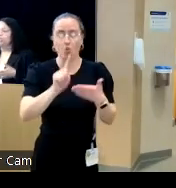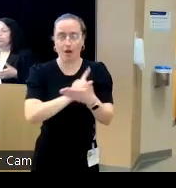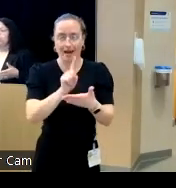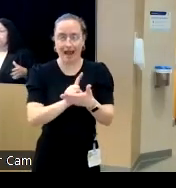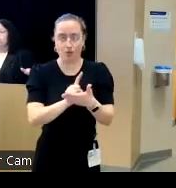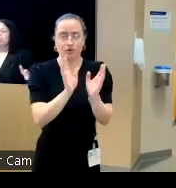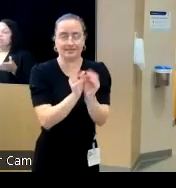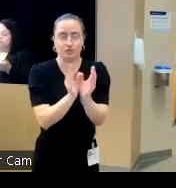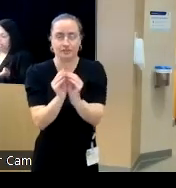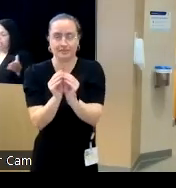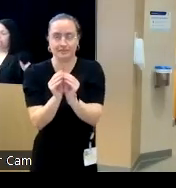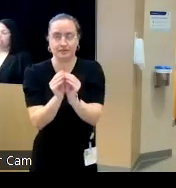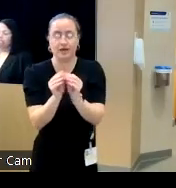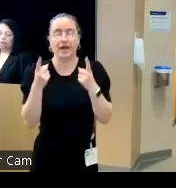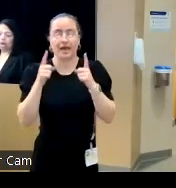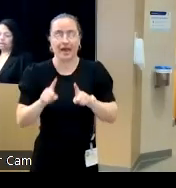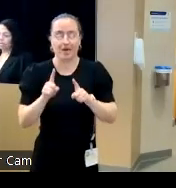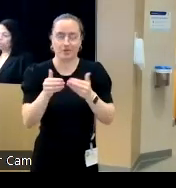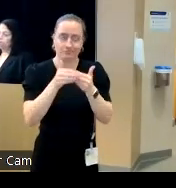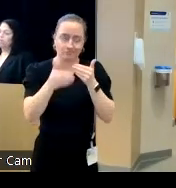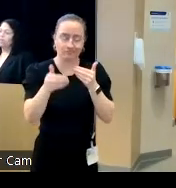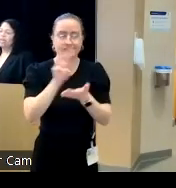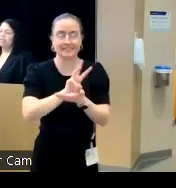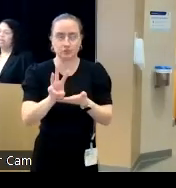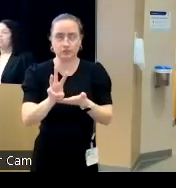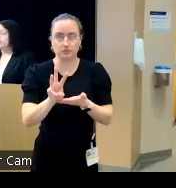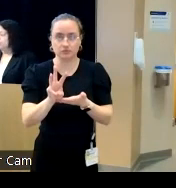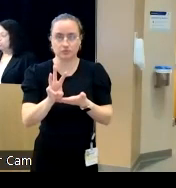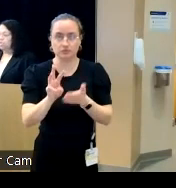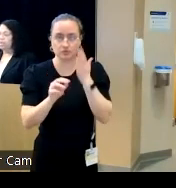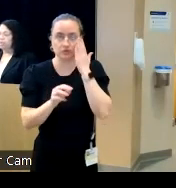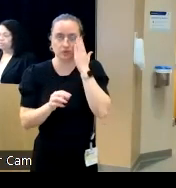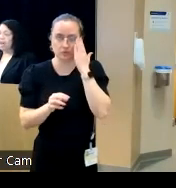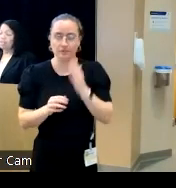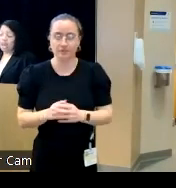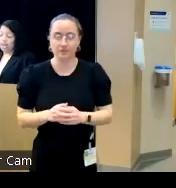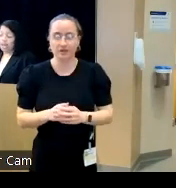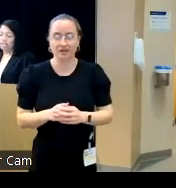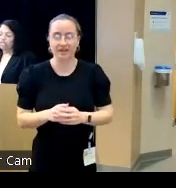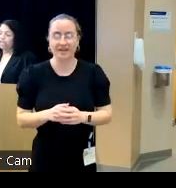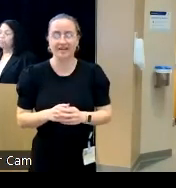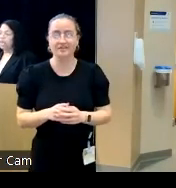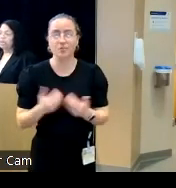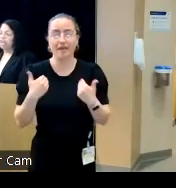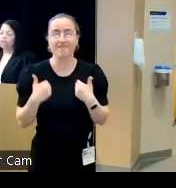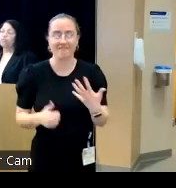over six weeks again this is a small sample it's two it's five dyads so their parent and